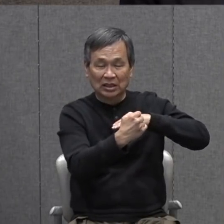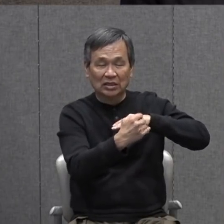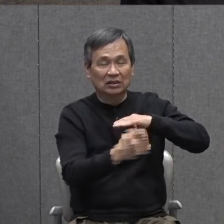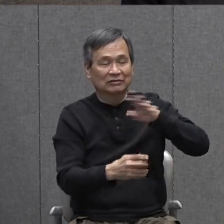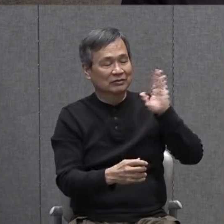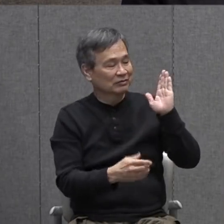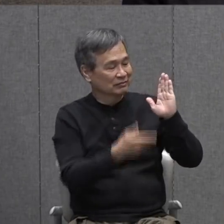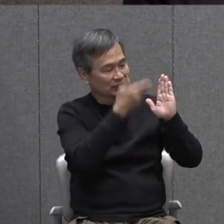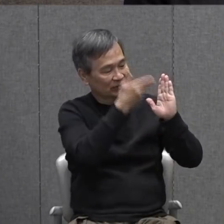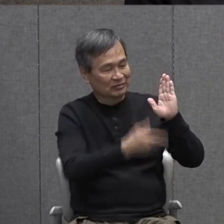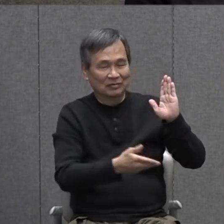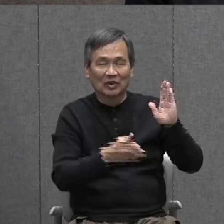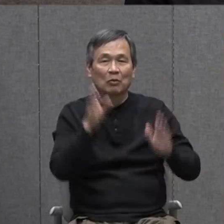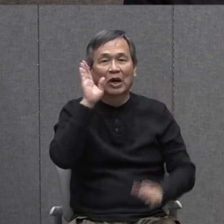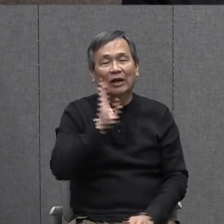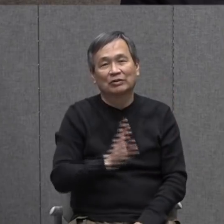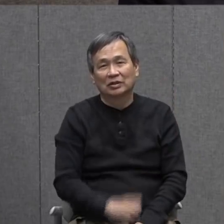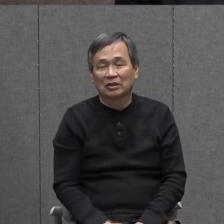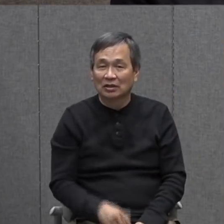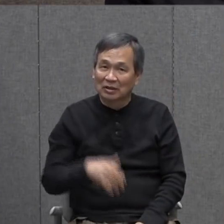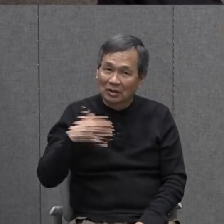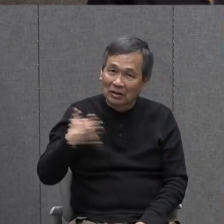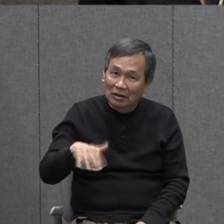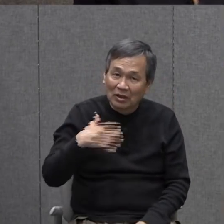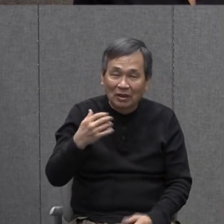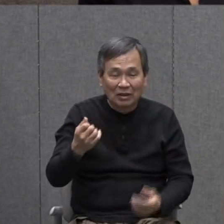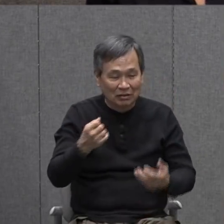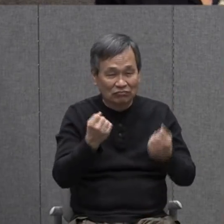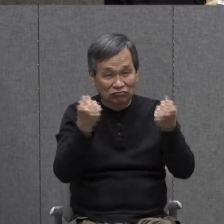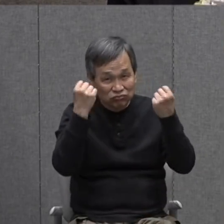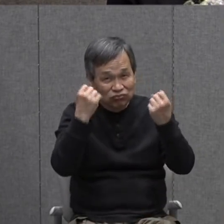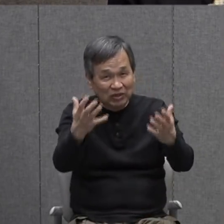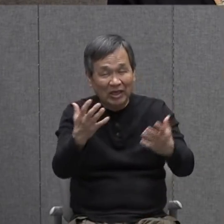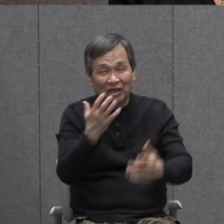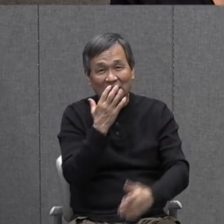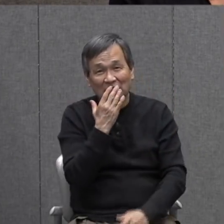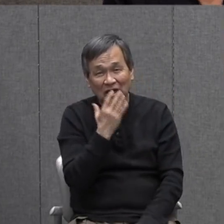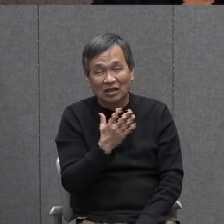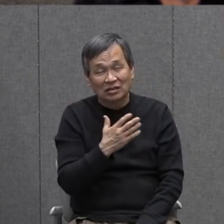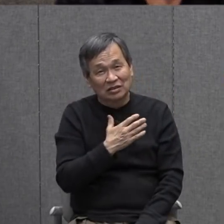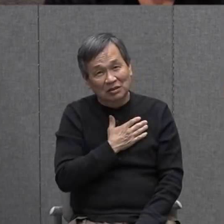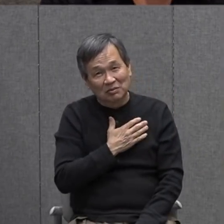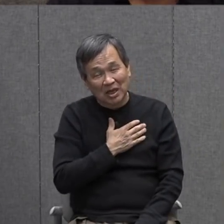This one shoe had all of these different colors. So that's how I would describe my object.